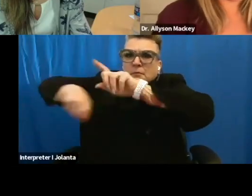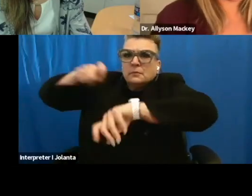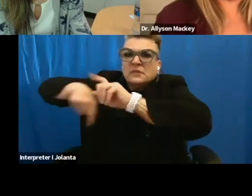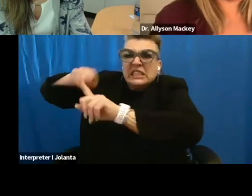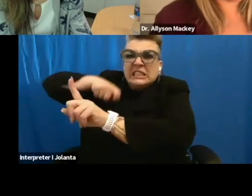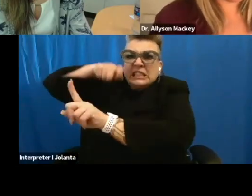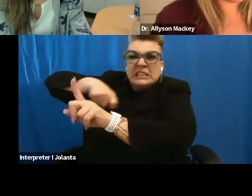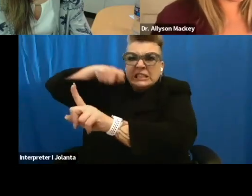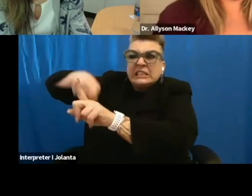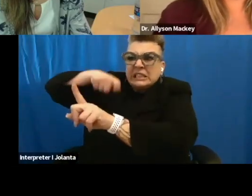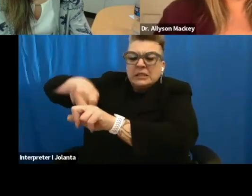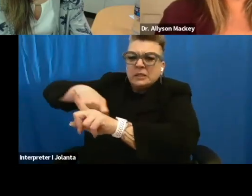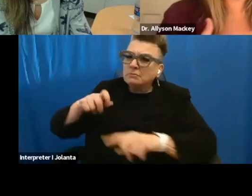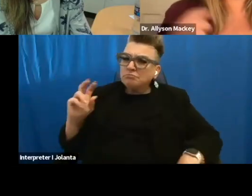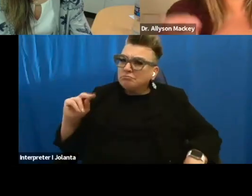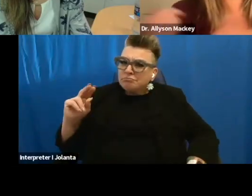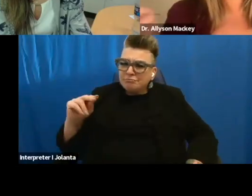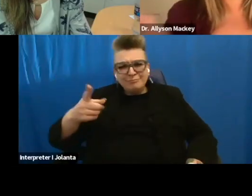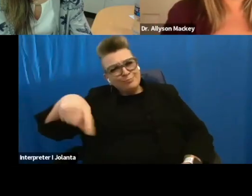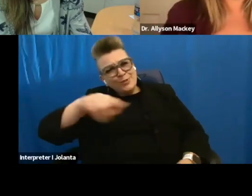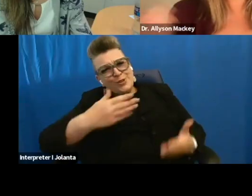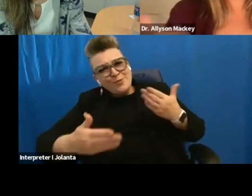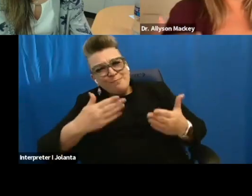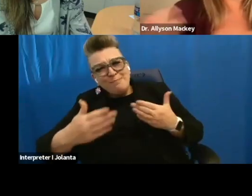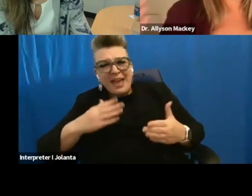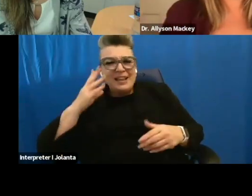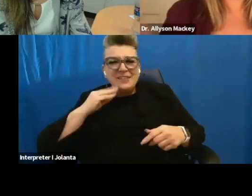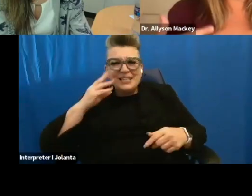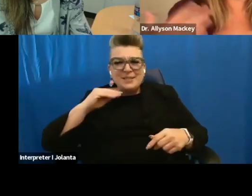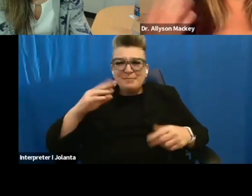information you probably have had the experience of scrolling through Twitter or social media